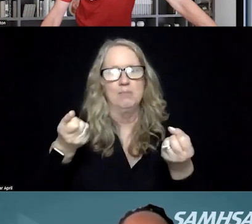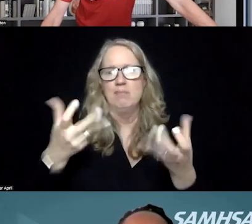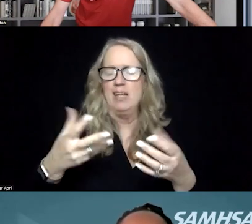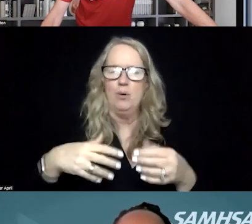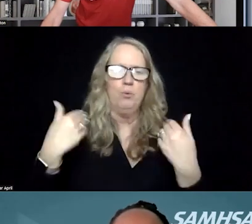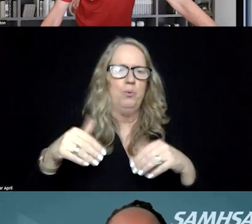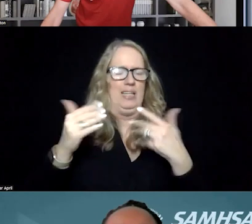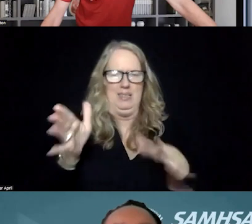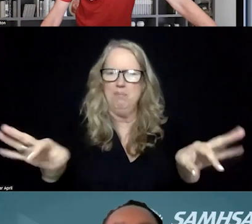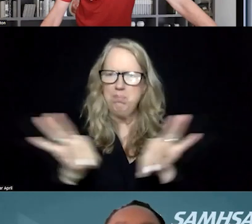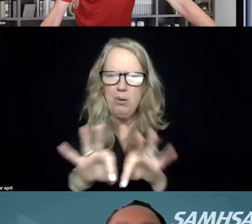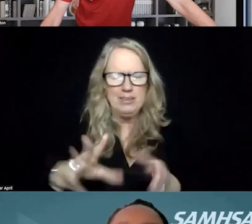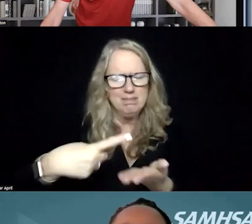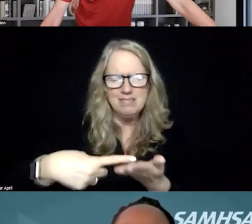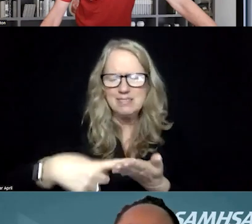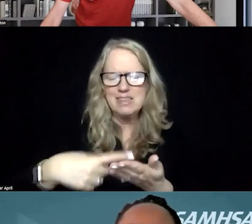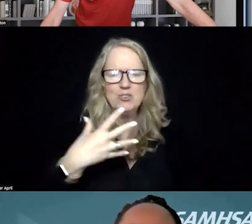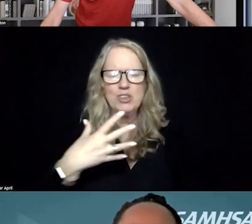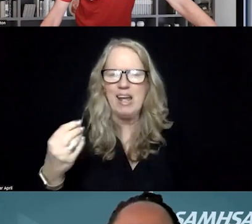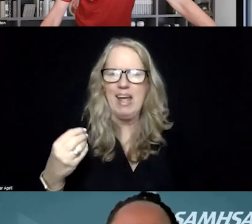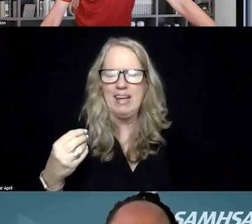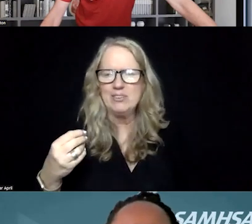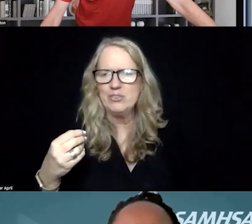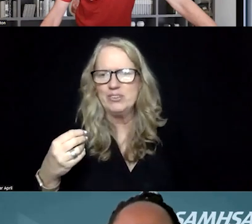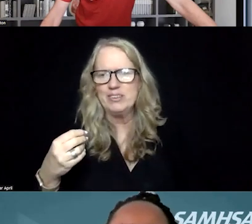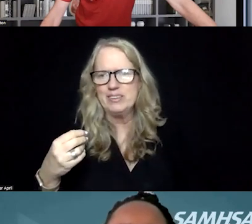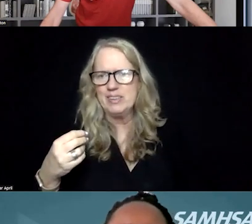THE DISCUSSION IS AND NOT NECESSARILY BEING EXTREME